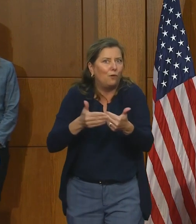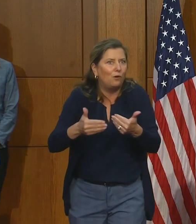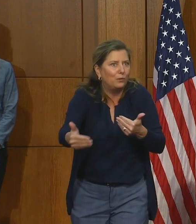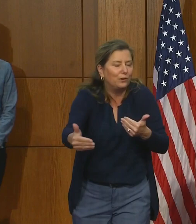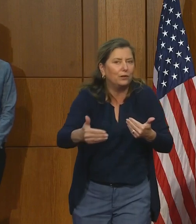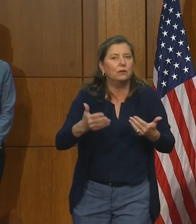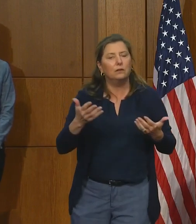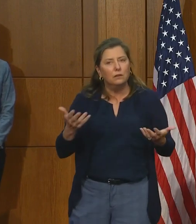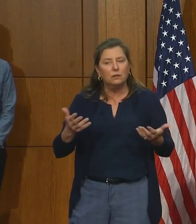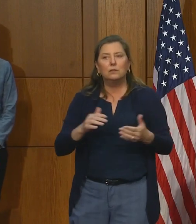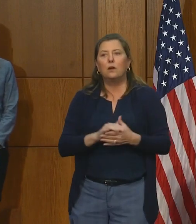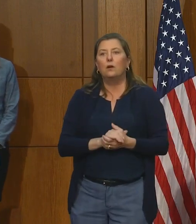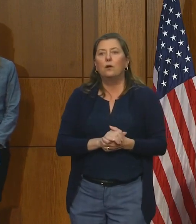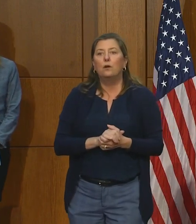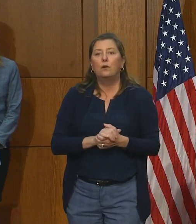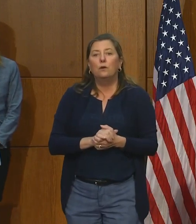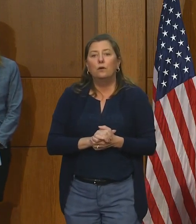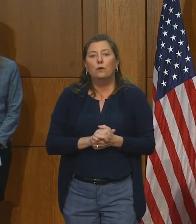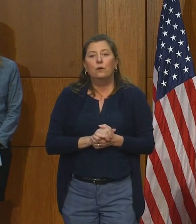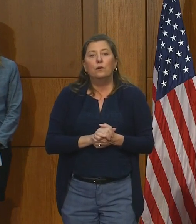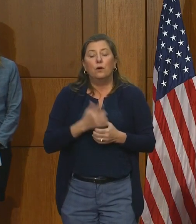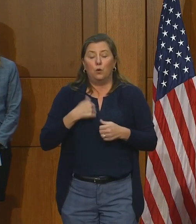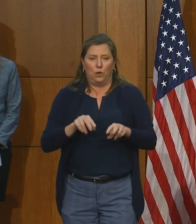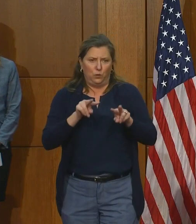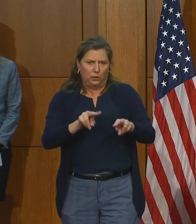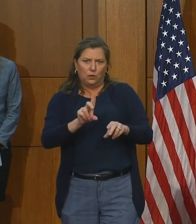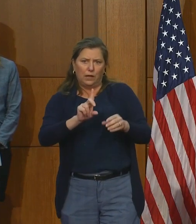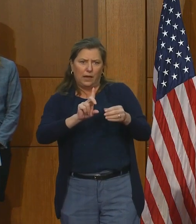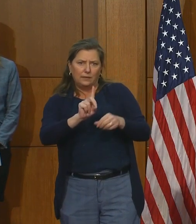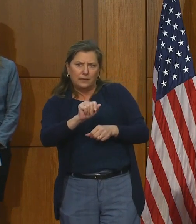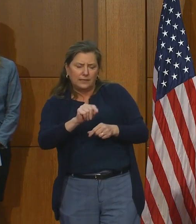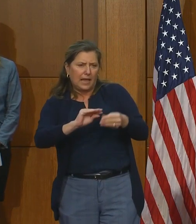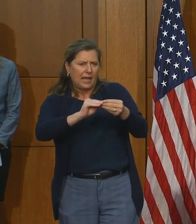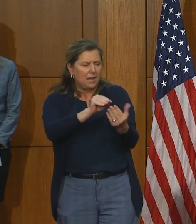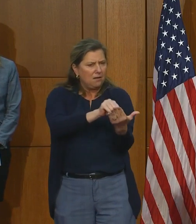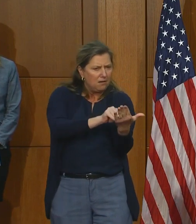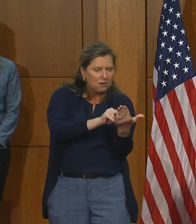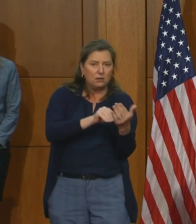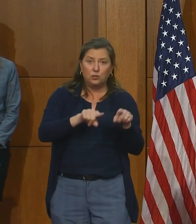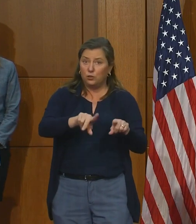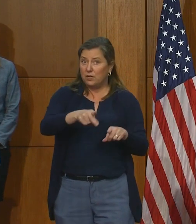PLANS THAT'S THE WAY WE MOVE